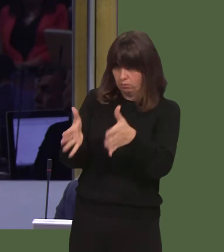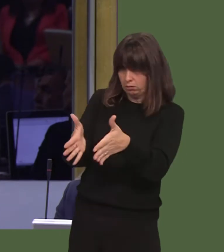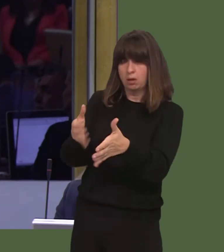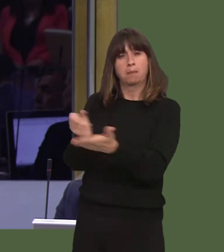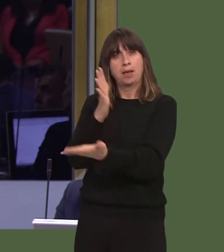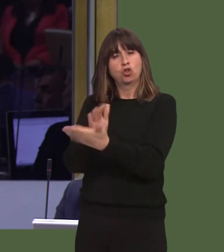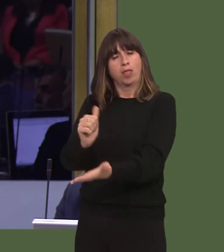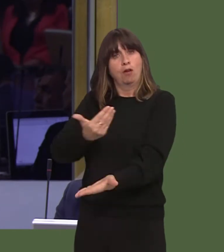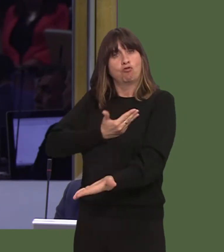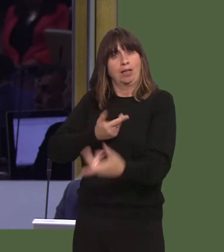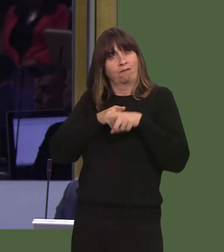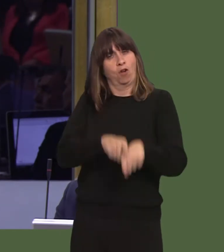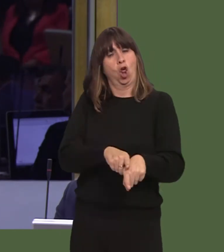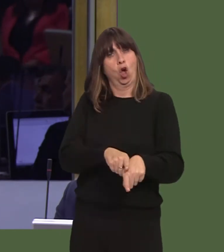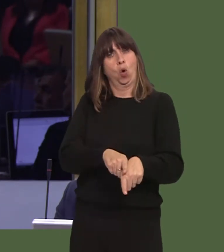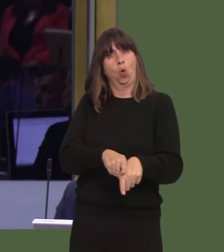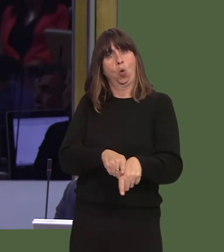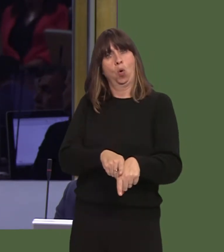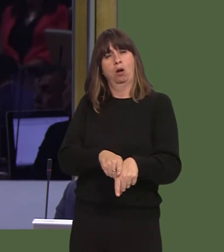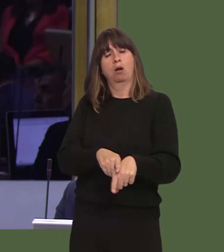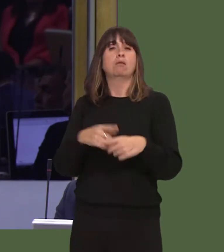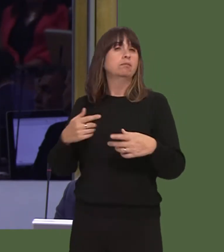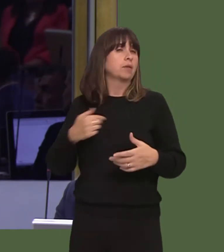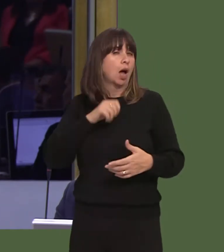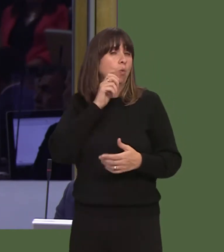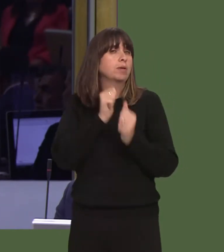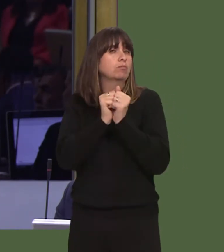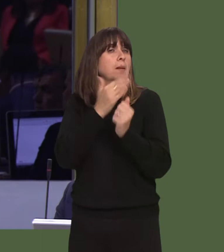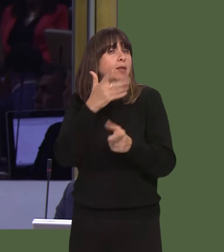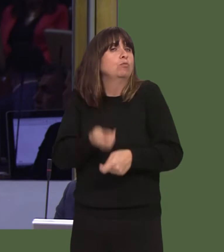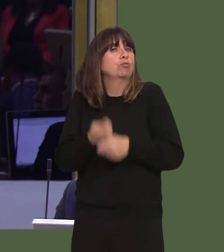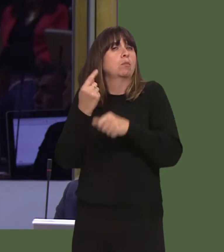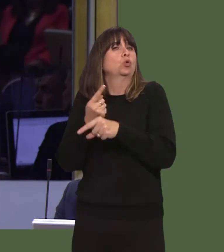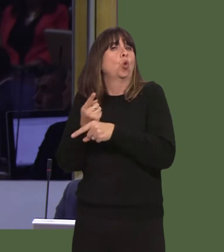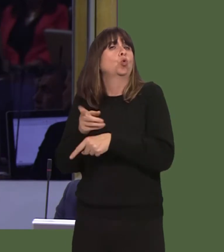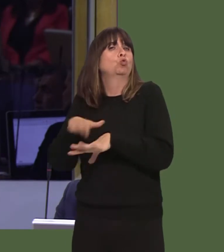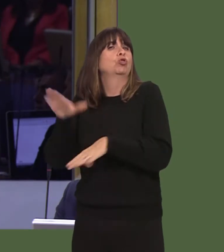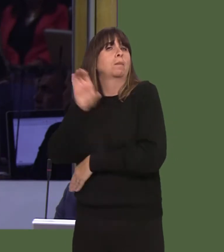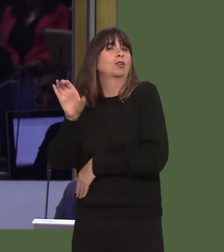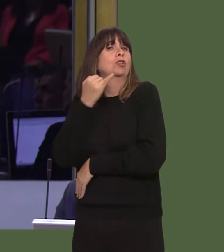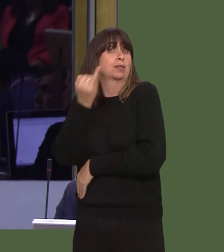that their rights are complied with and to have redress. So, I would be very grateful, First Minister, if you would discuss this with our children's